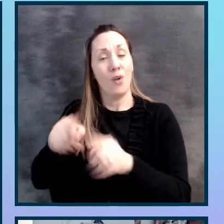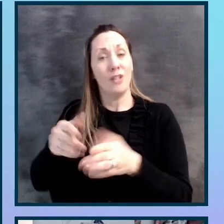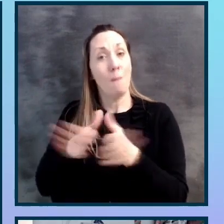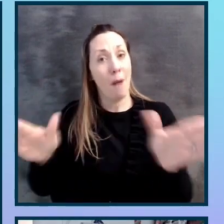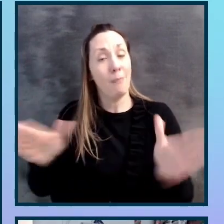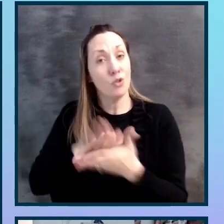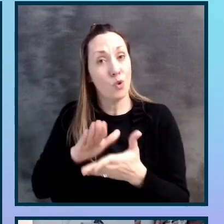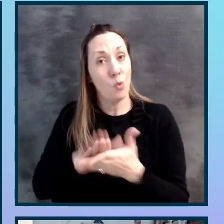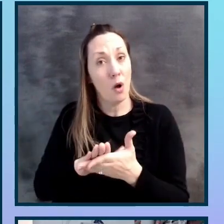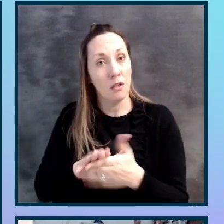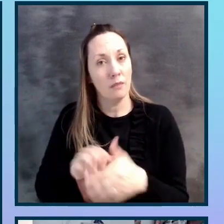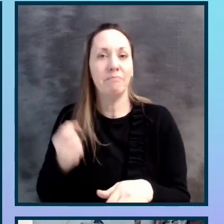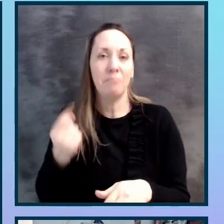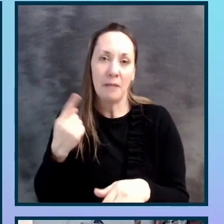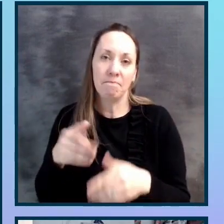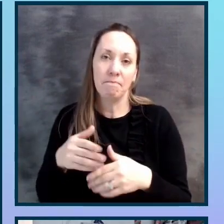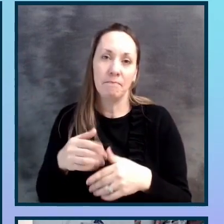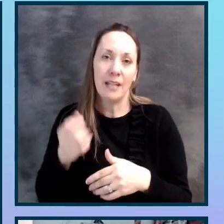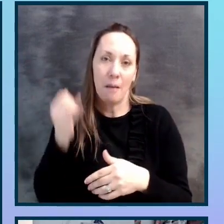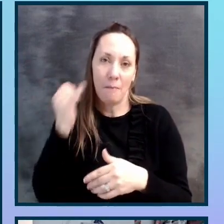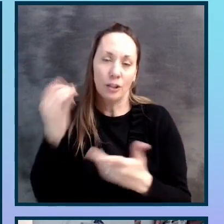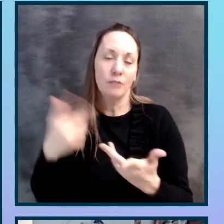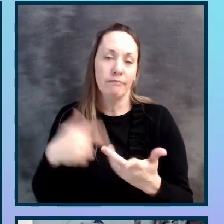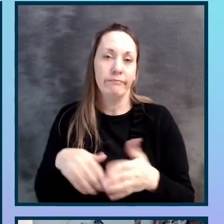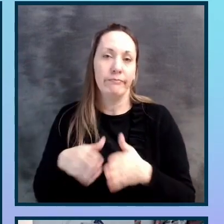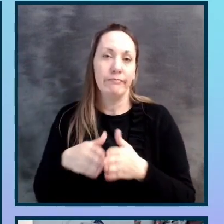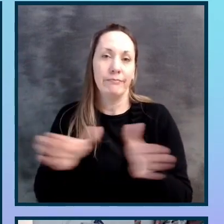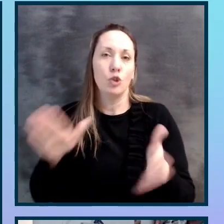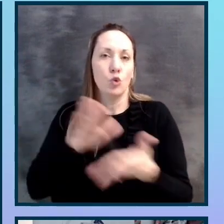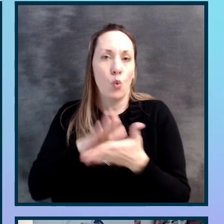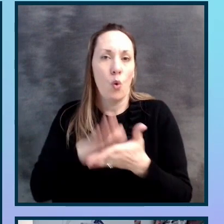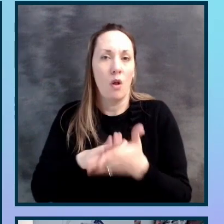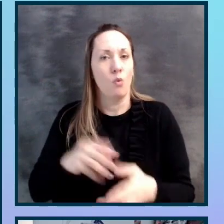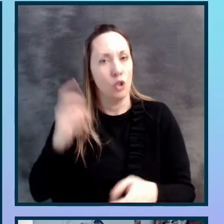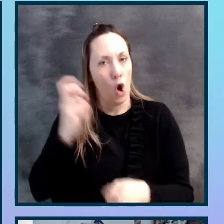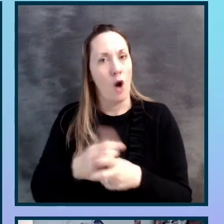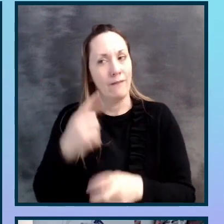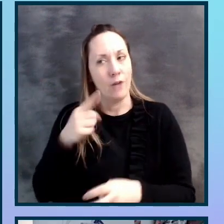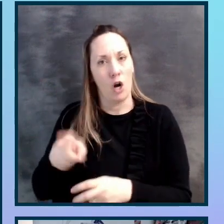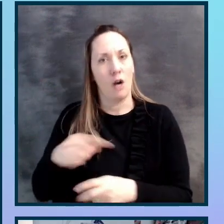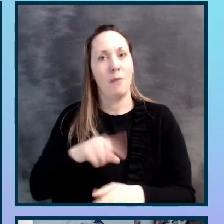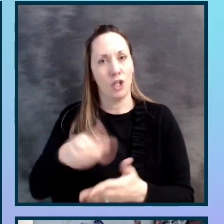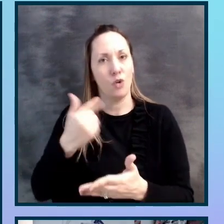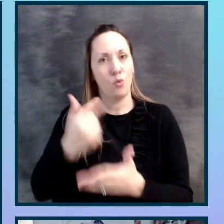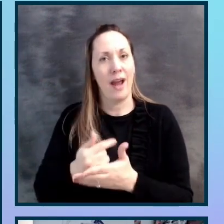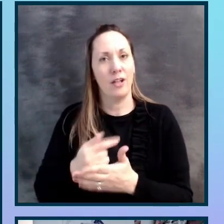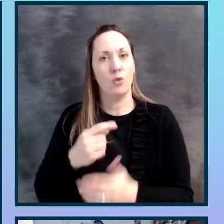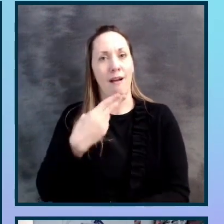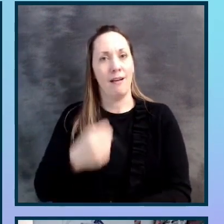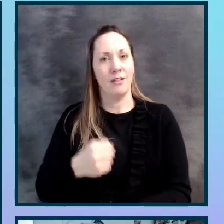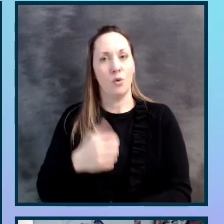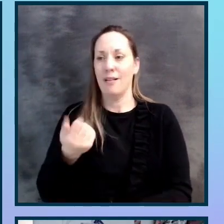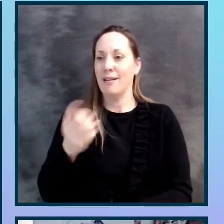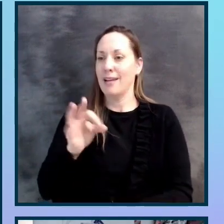school was incredibly challenging for my sister but she managed to graduate high school in 1979. Cindy now lives